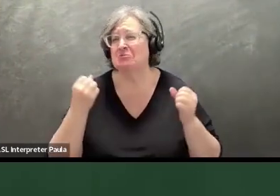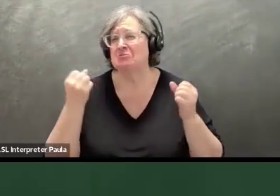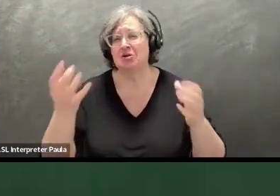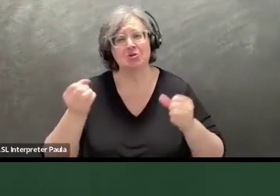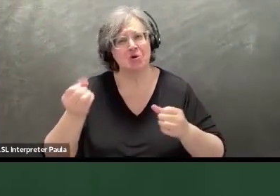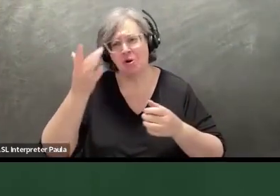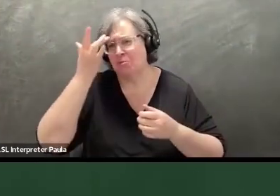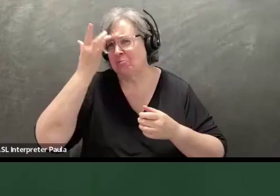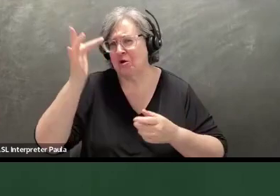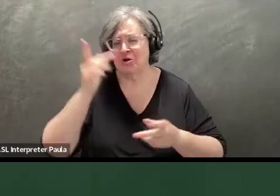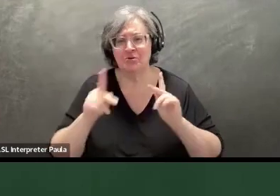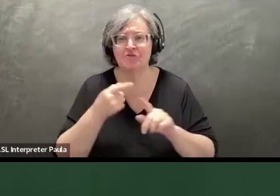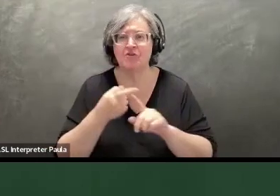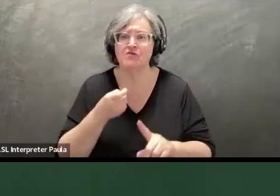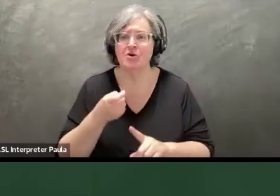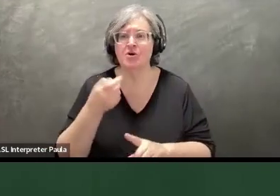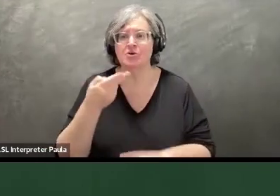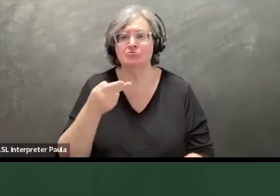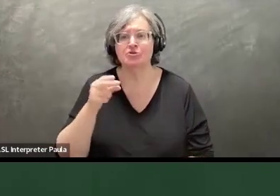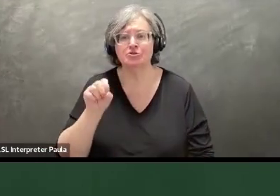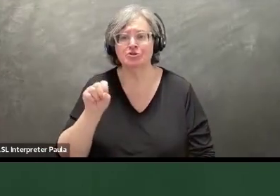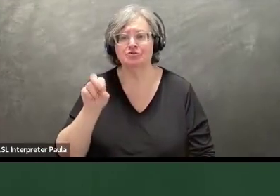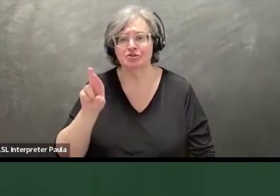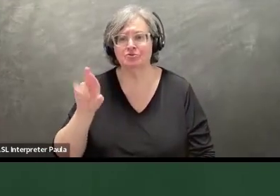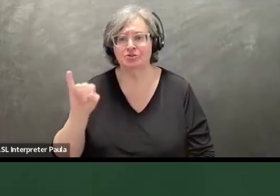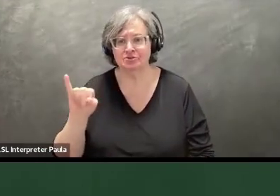Human Services Research Institute who aren't pictured